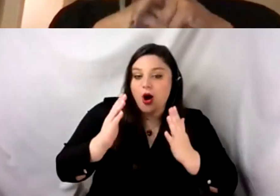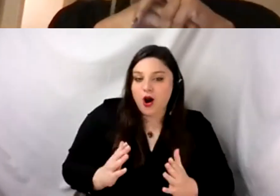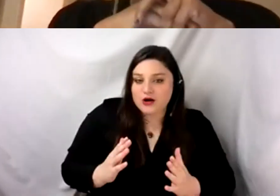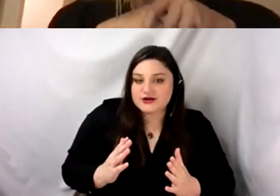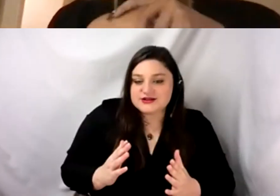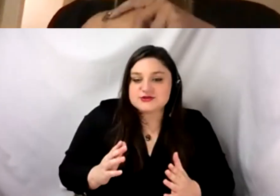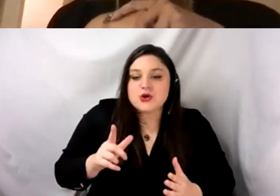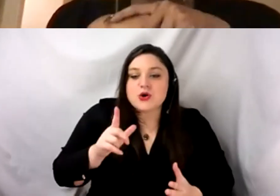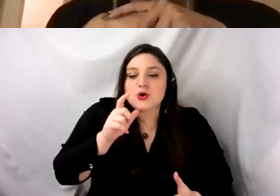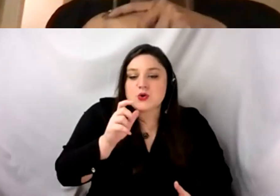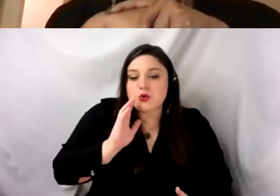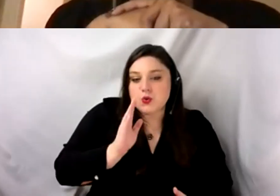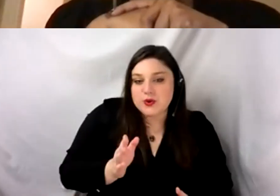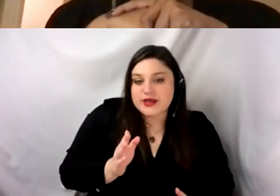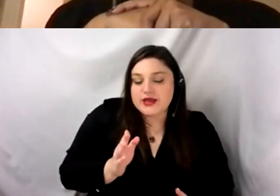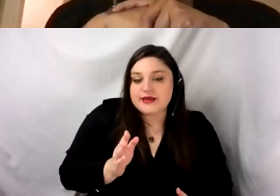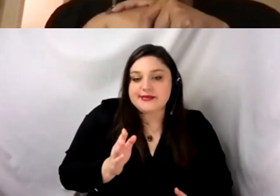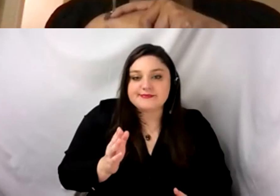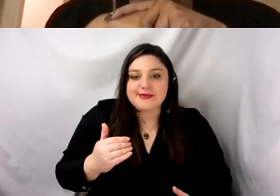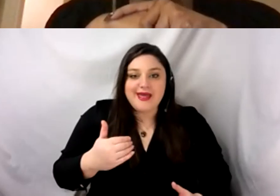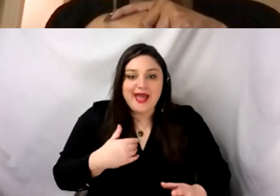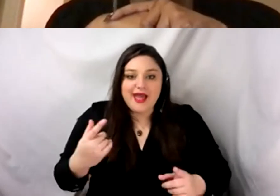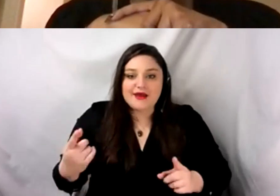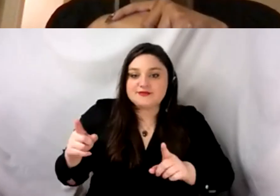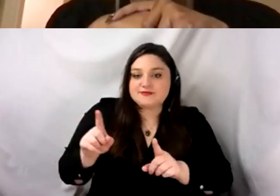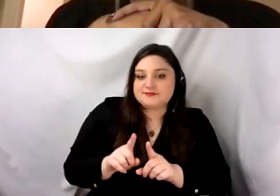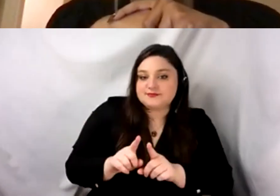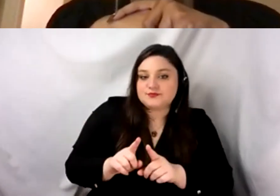at mixed shows. We'll only perform